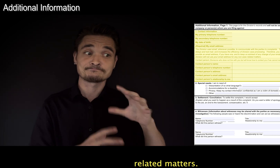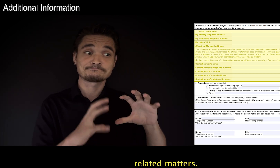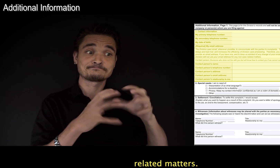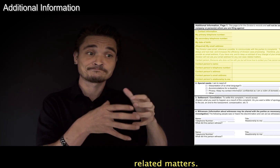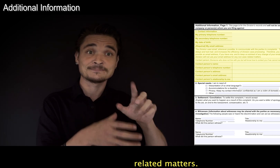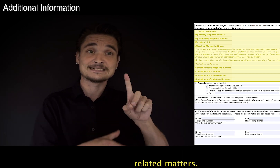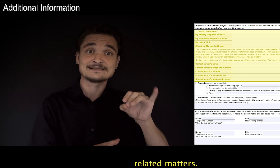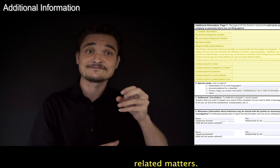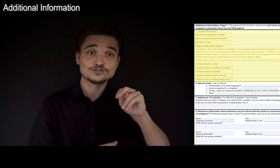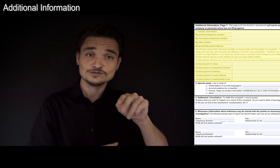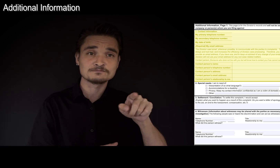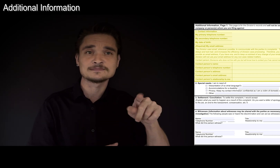related matters.